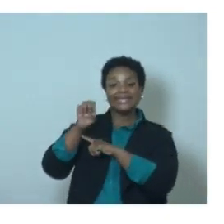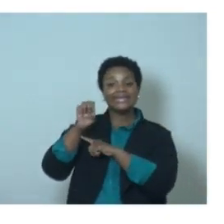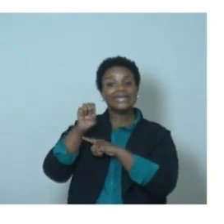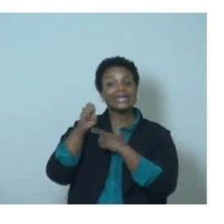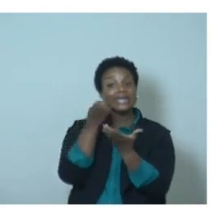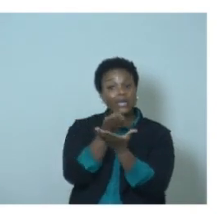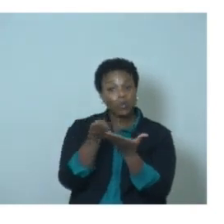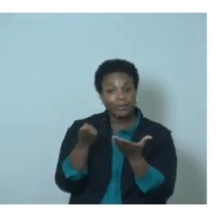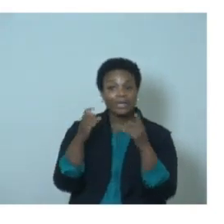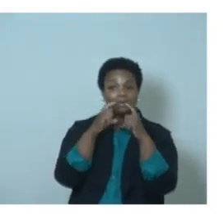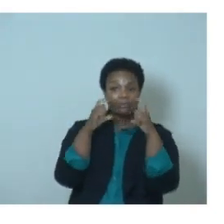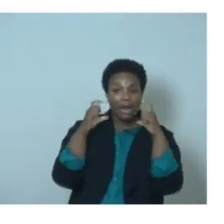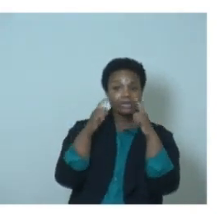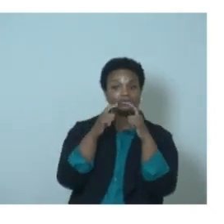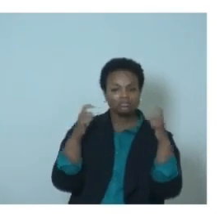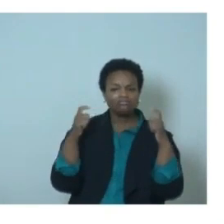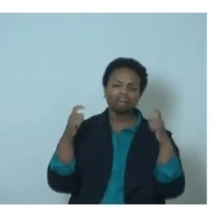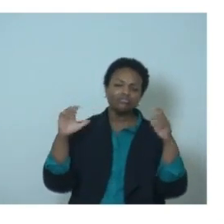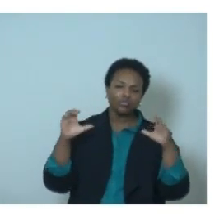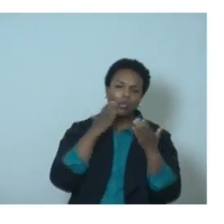INTEGRATION OF THOSE FOLKS PPE SUPPLY.